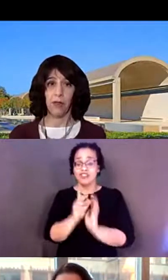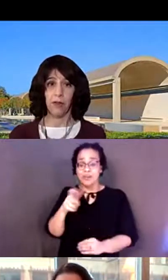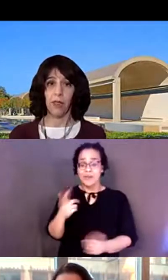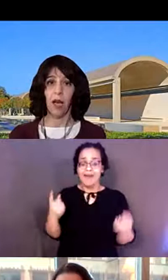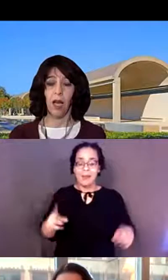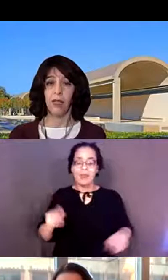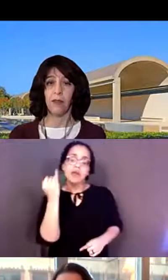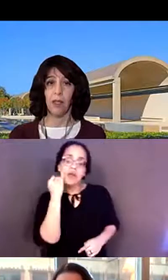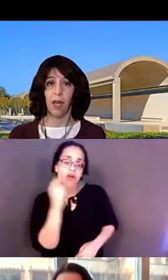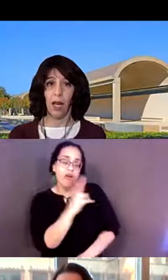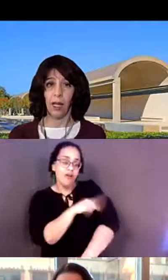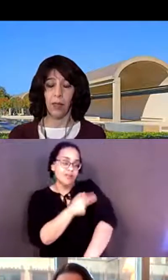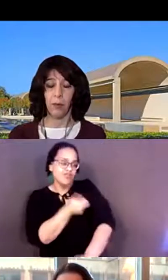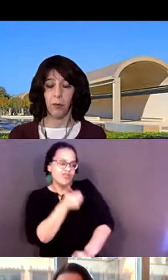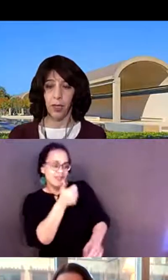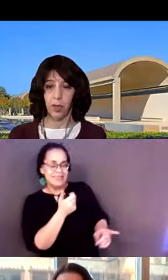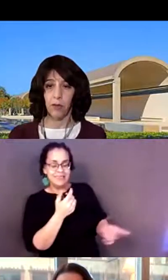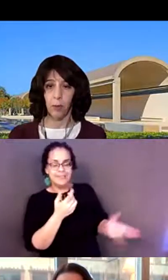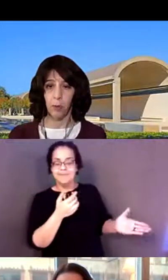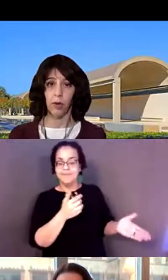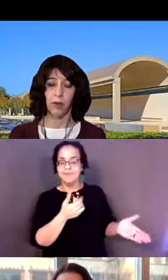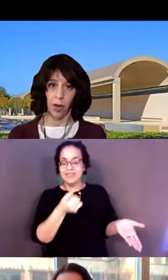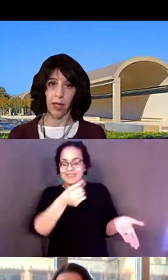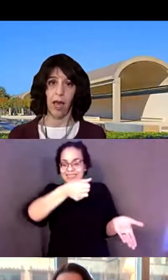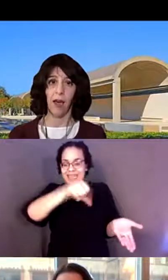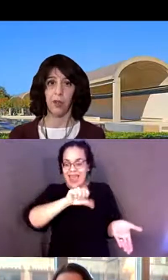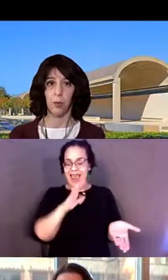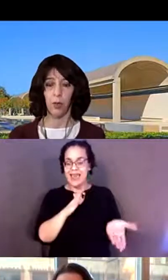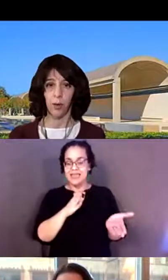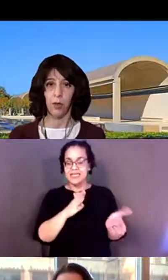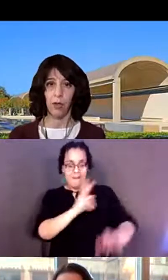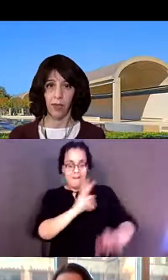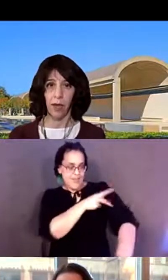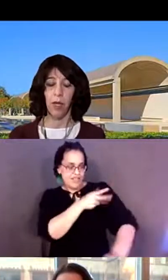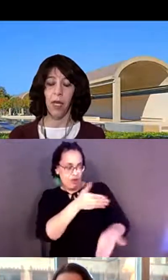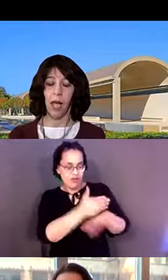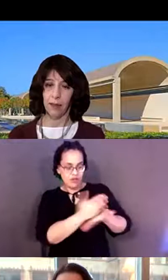denies a patient's support, their right to have